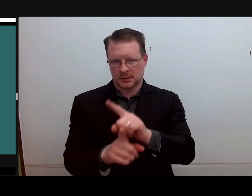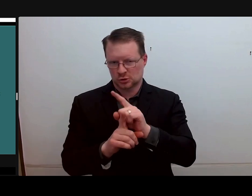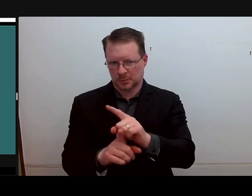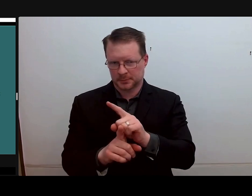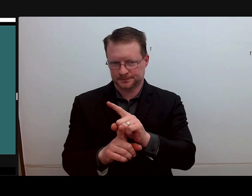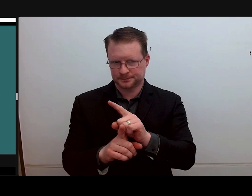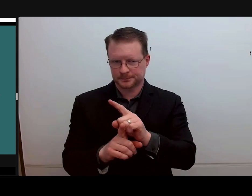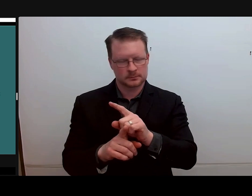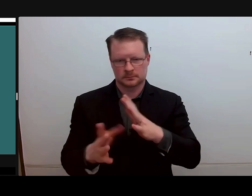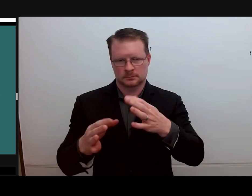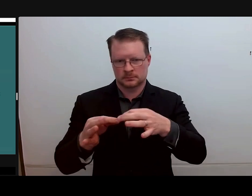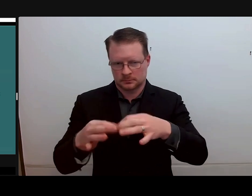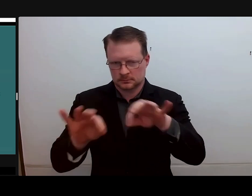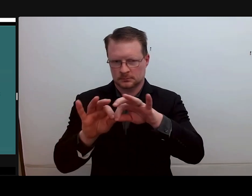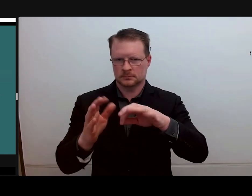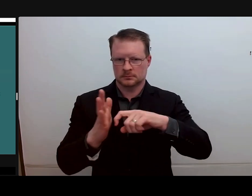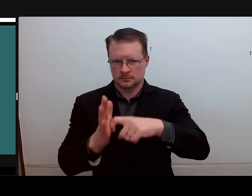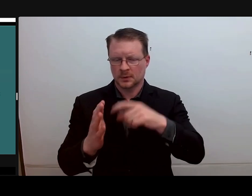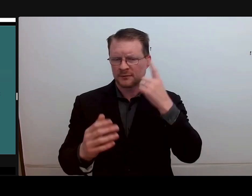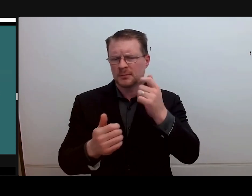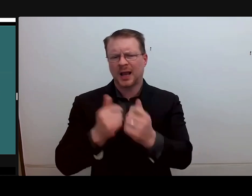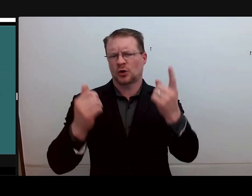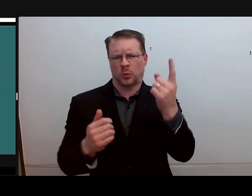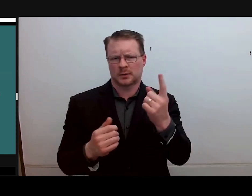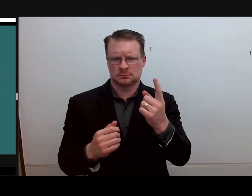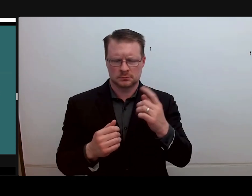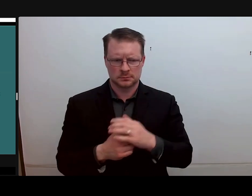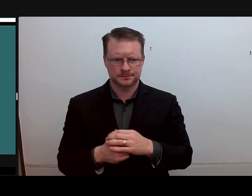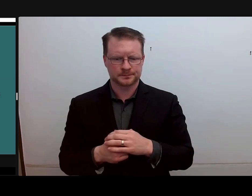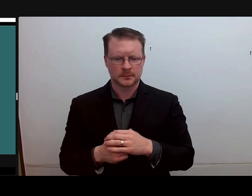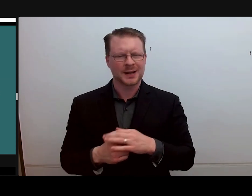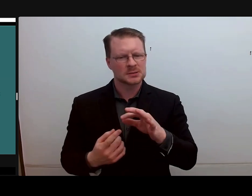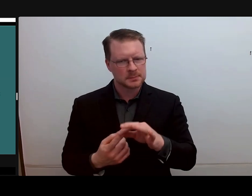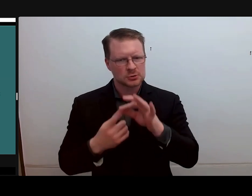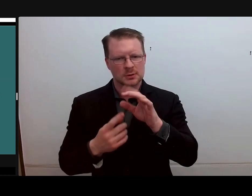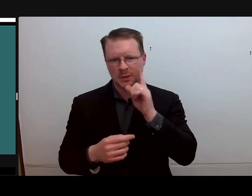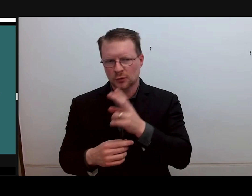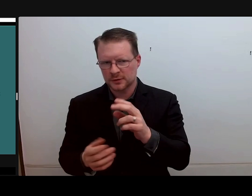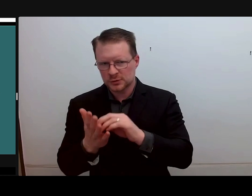A key point here is mentorship. It is absolutely crucial and key for everyone's success,